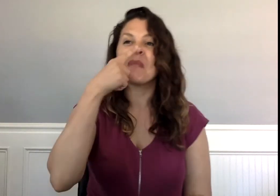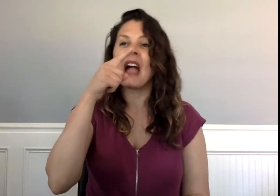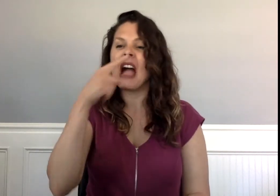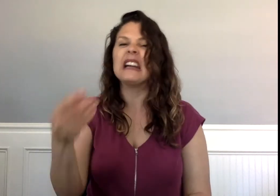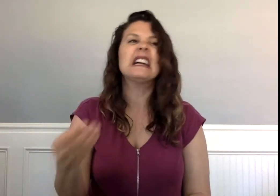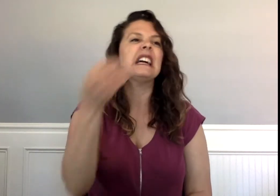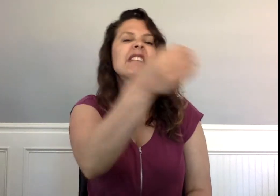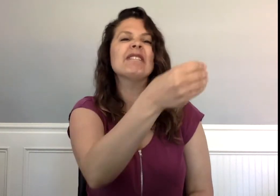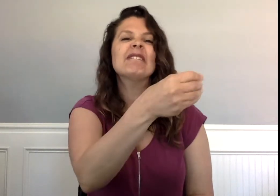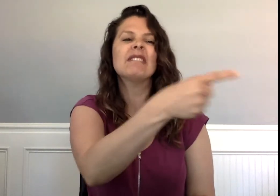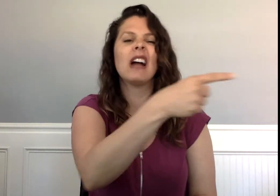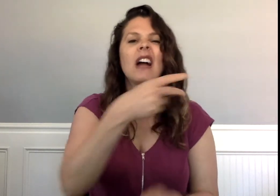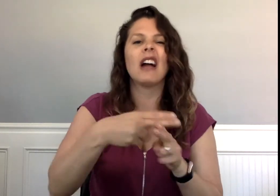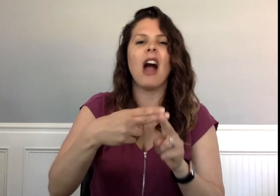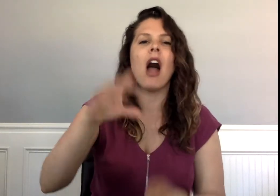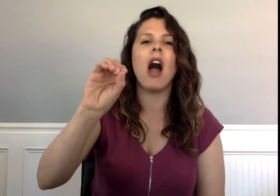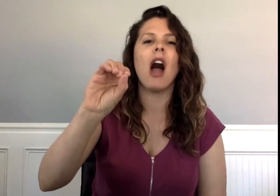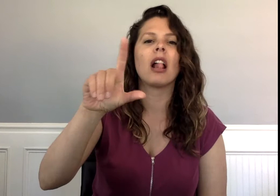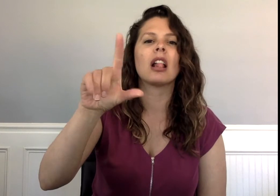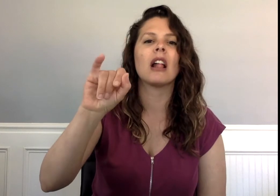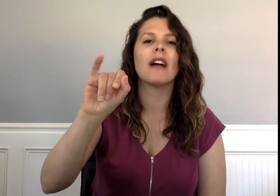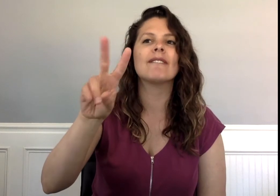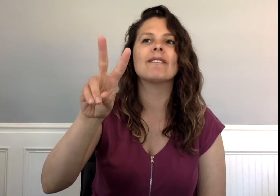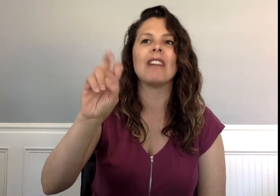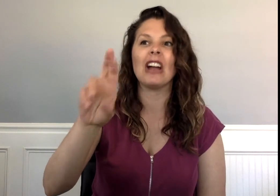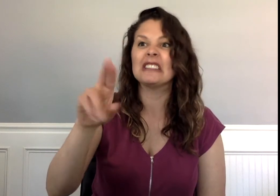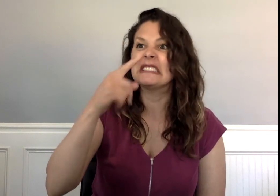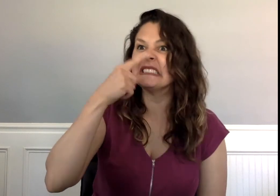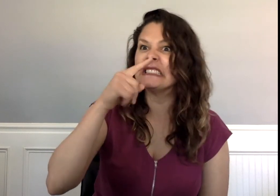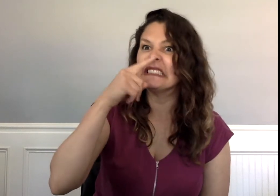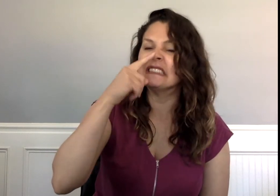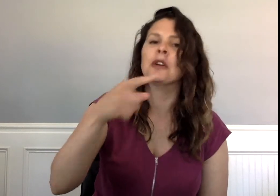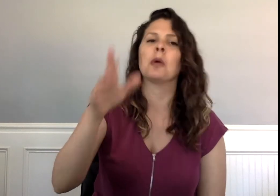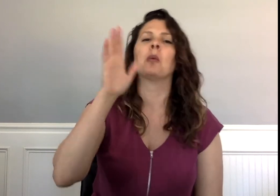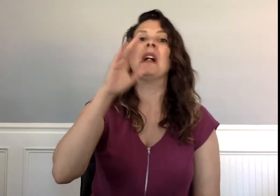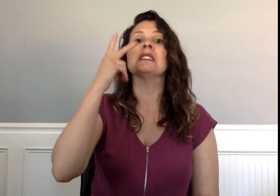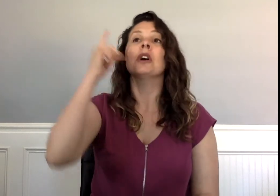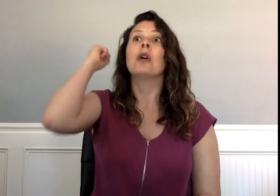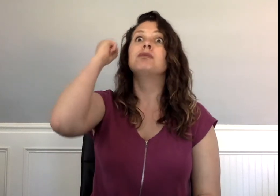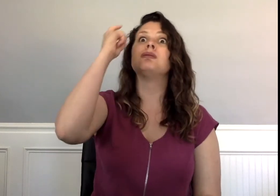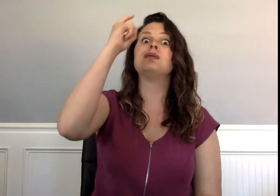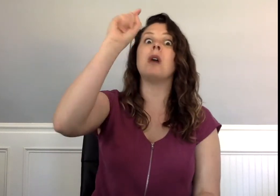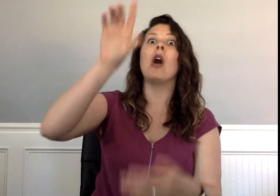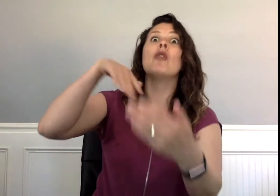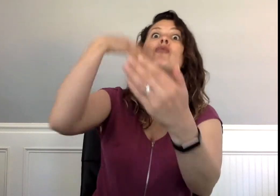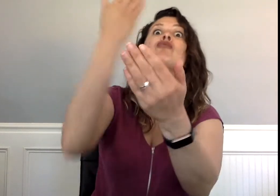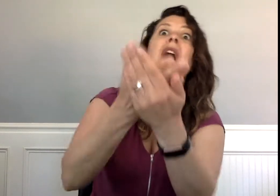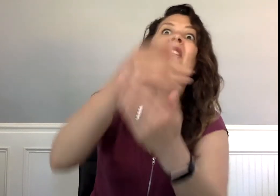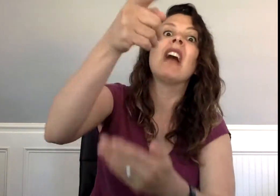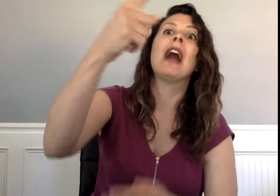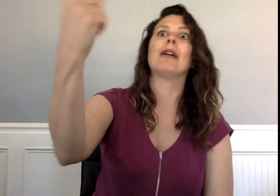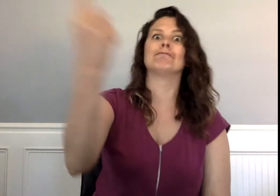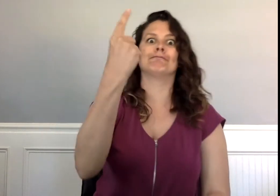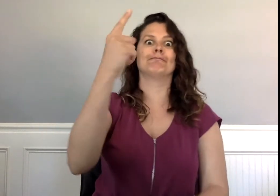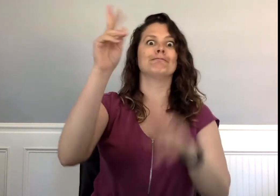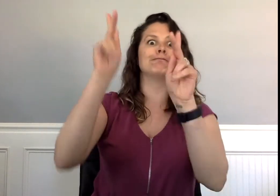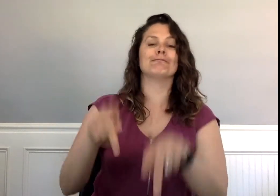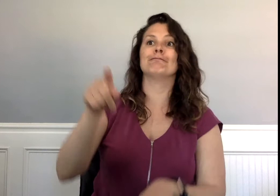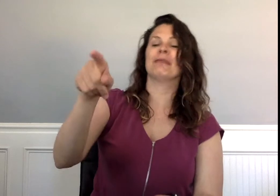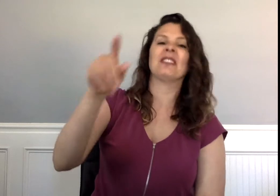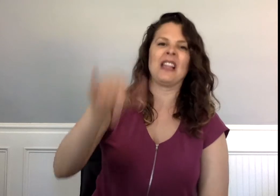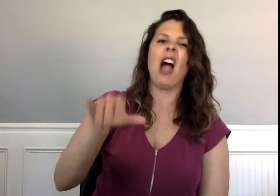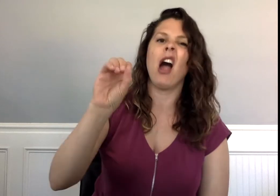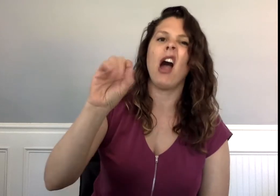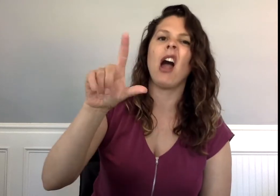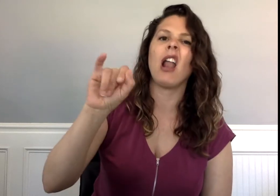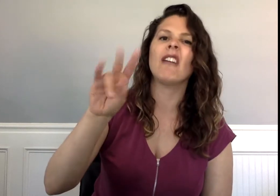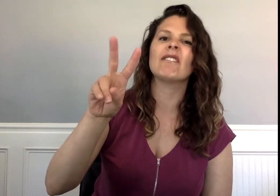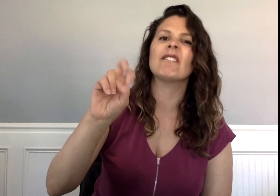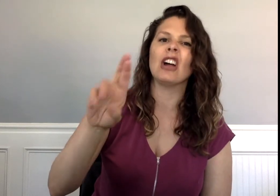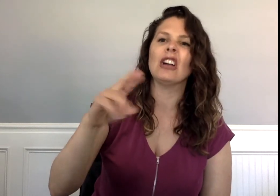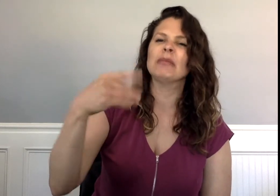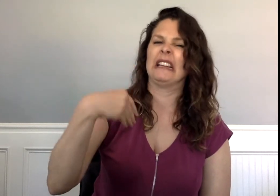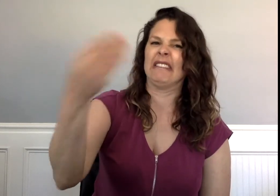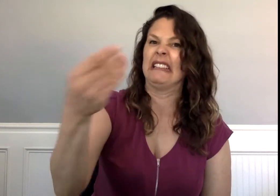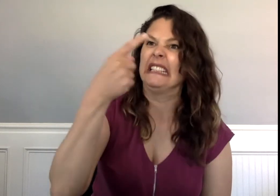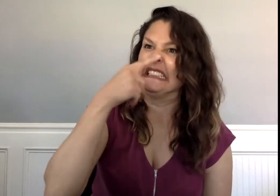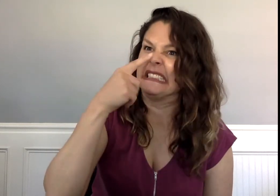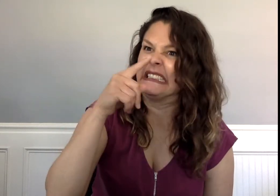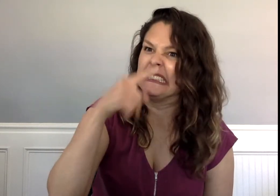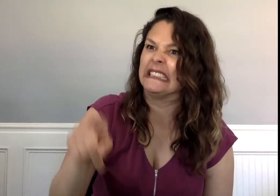“Give this to Oliver, would you? He’ll be the lad meeting you on the other side.”